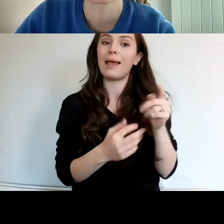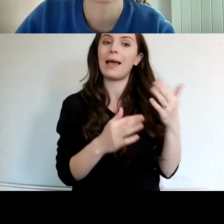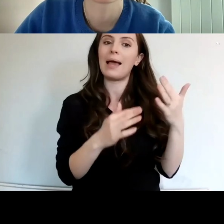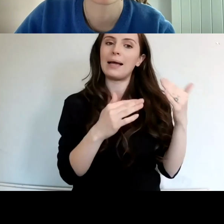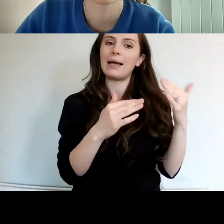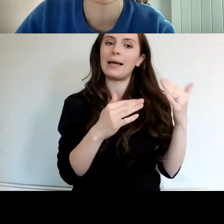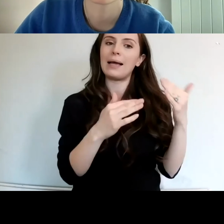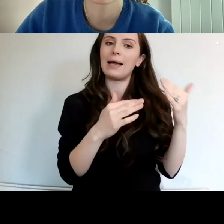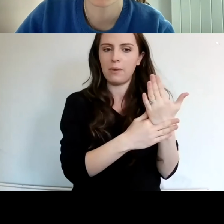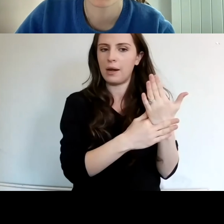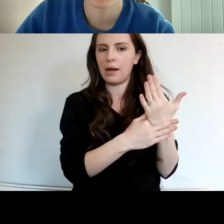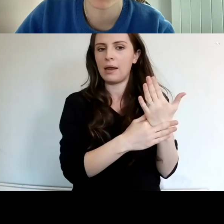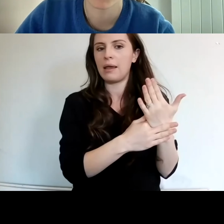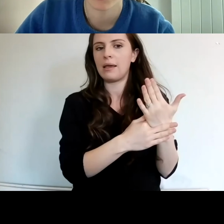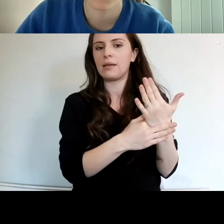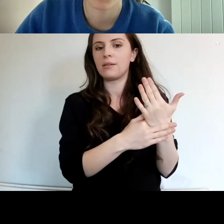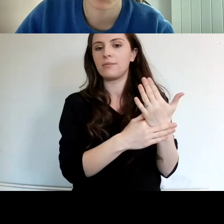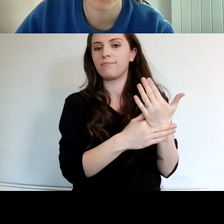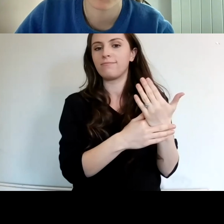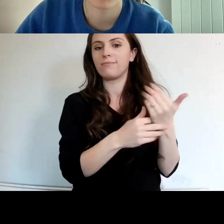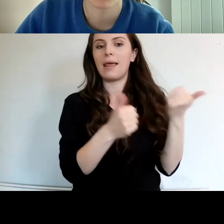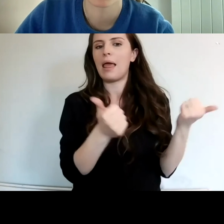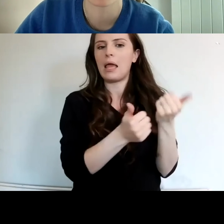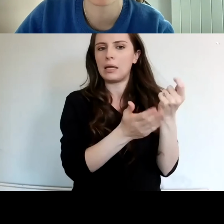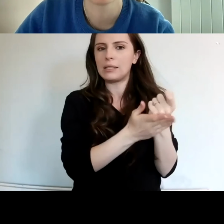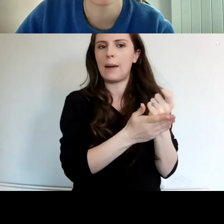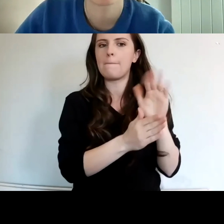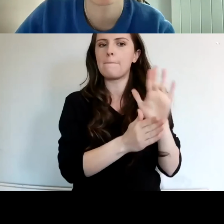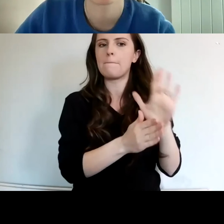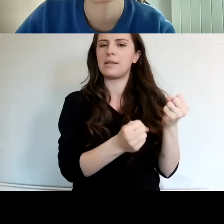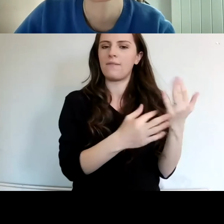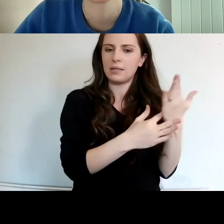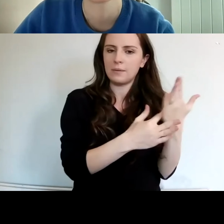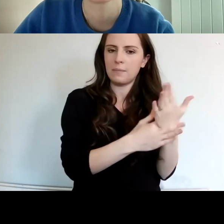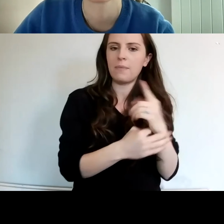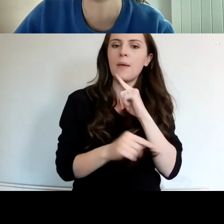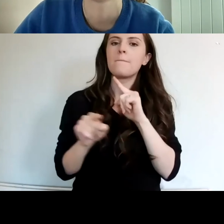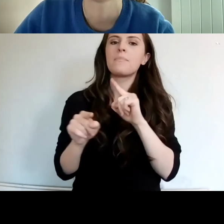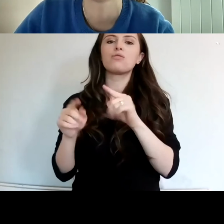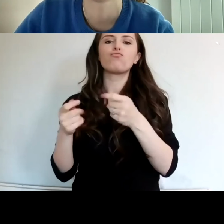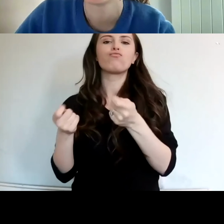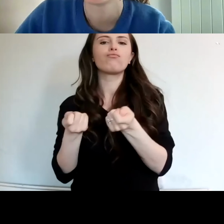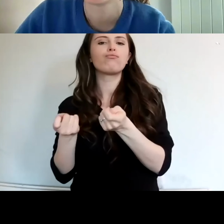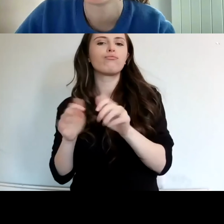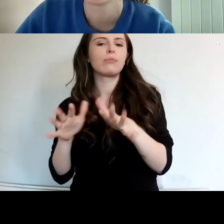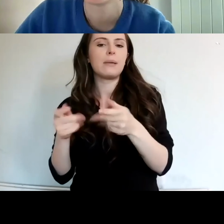when reasonable accommodation is subject to limitation of disproportionate or undue burden.